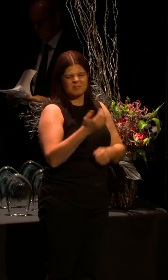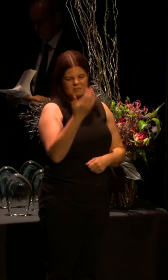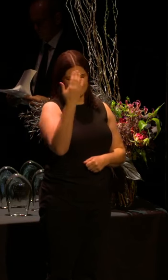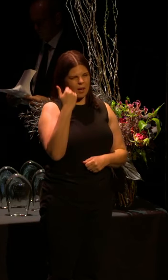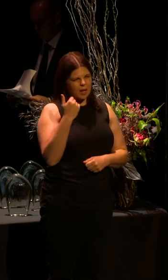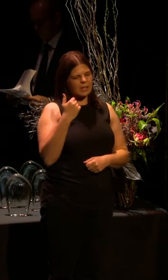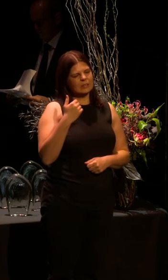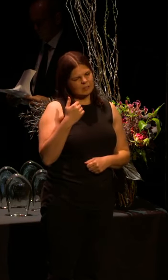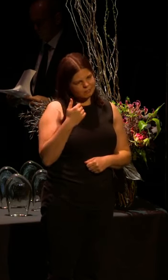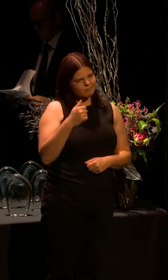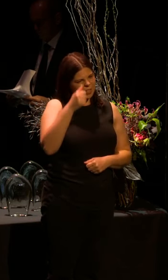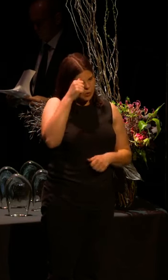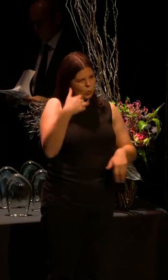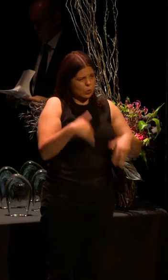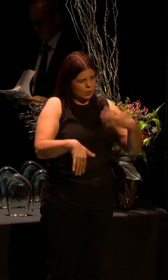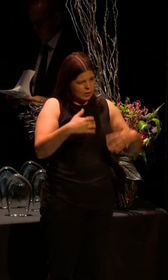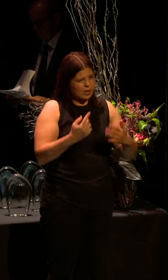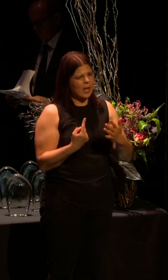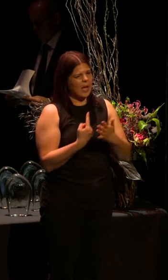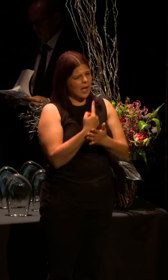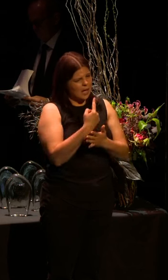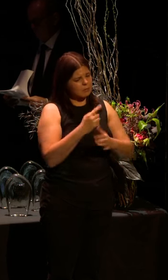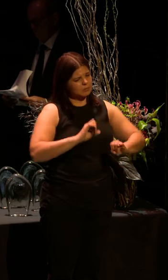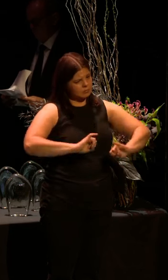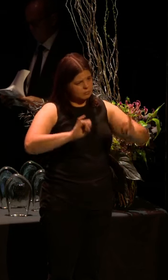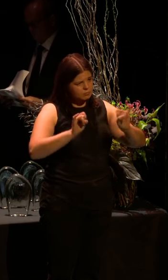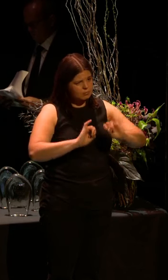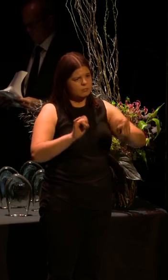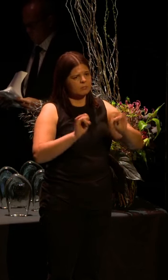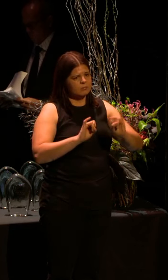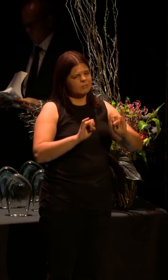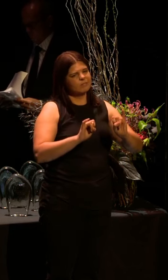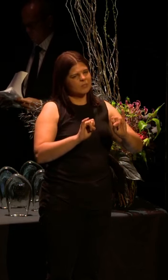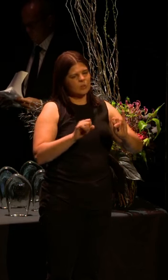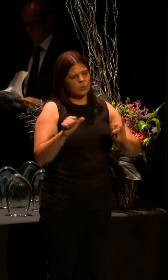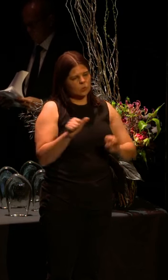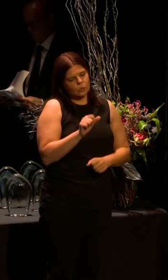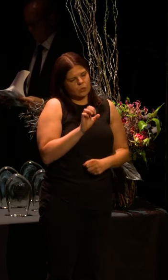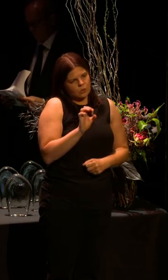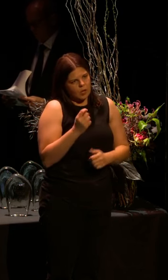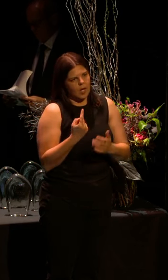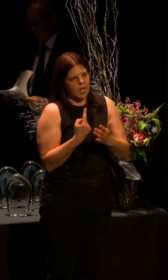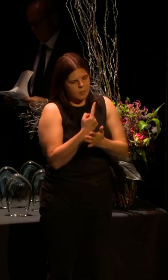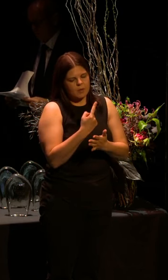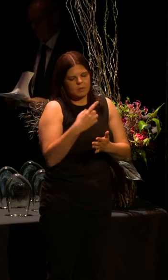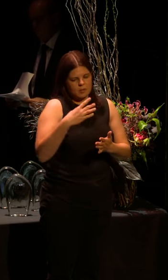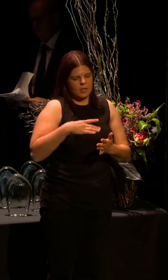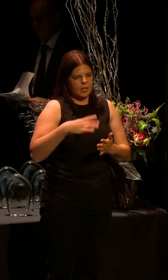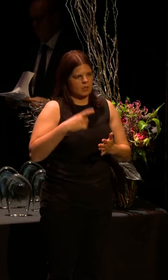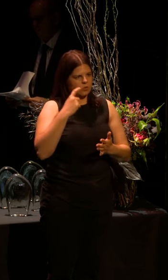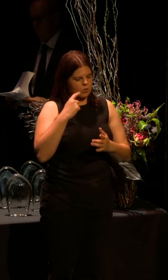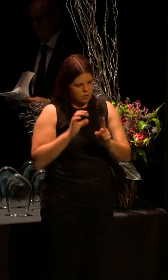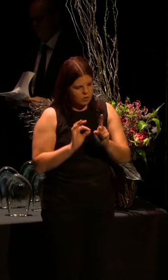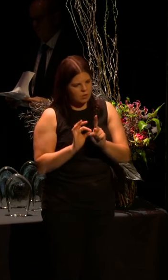and by declaring what should not have taken place to our present-day generations, giving them hope.